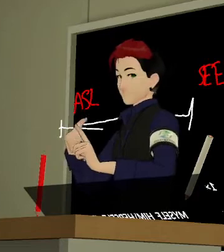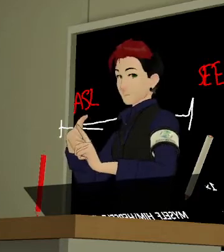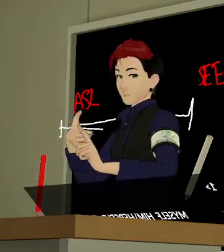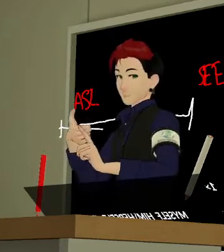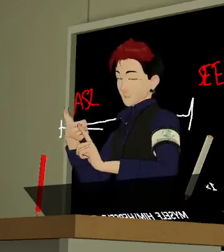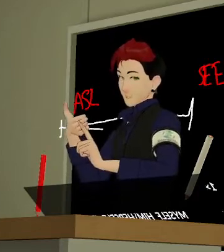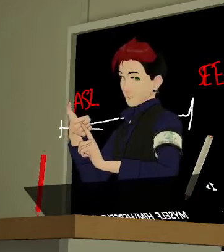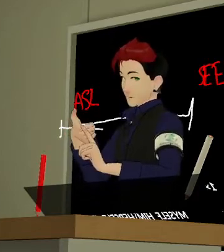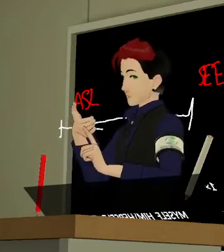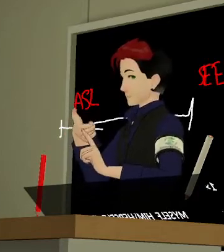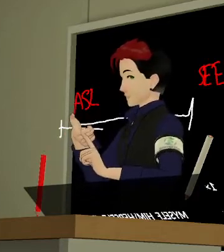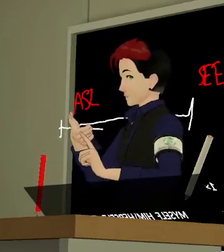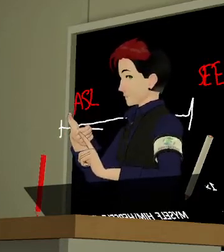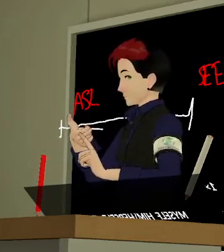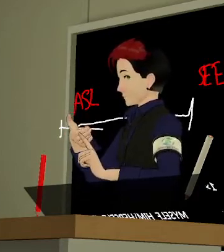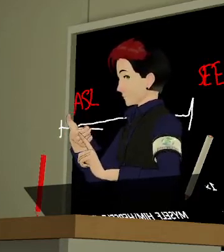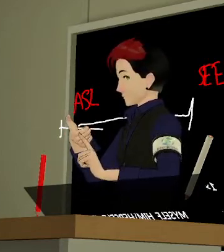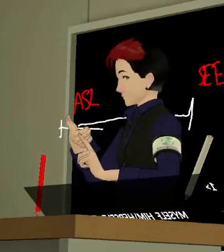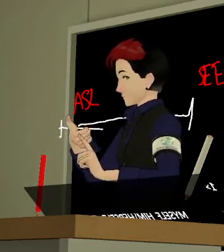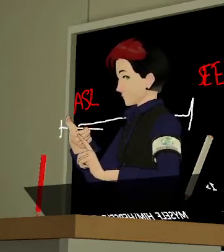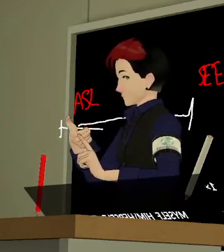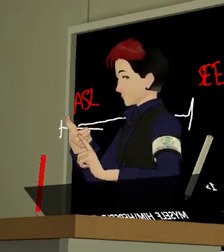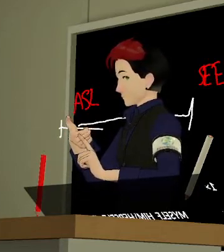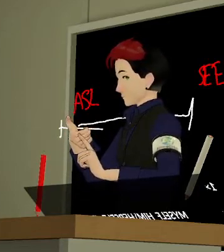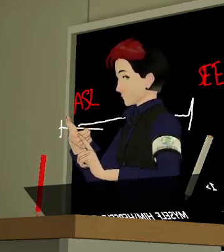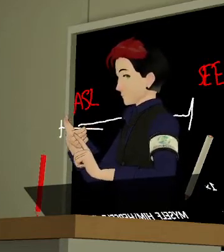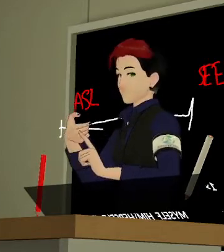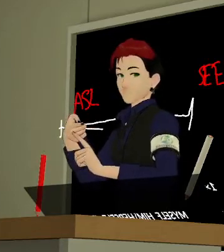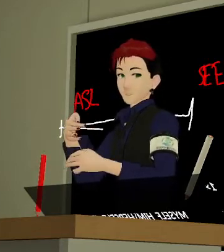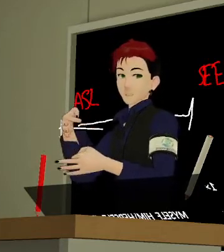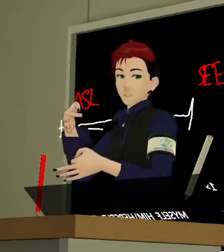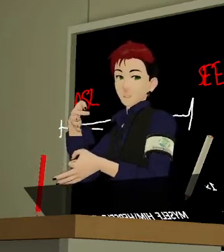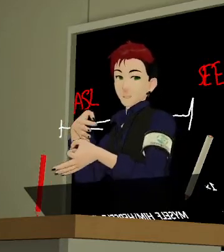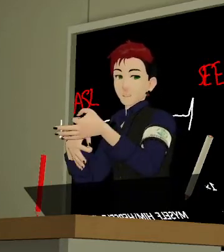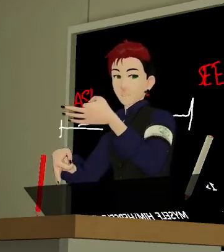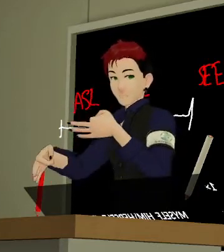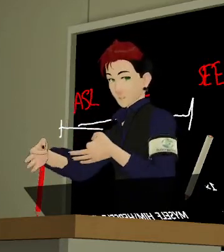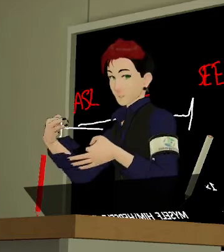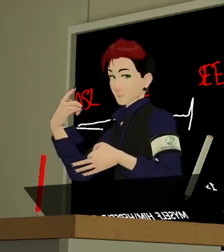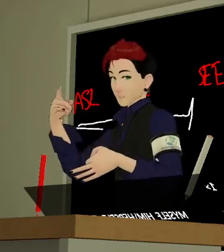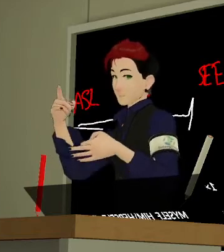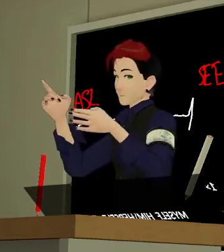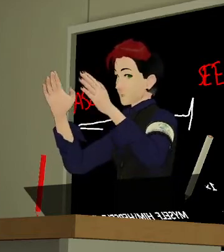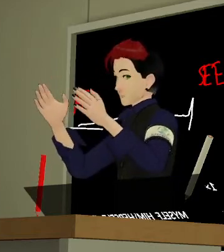and it's going to do it itself okay it's usually it's a surrogate for